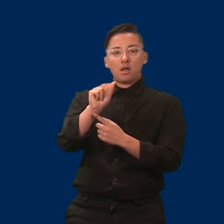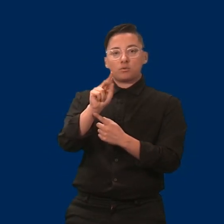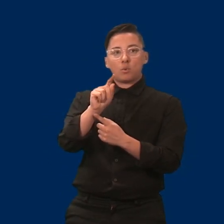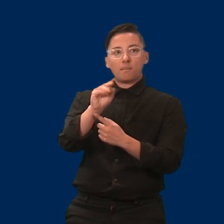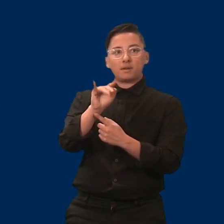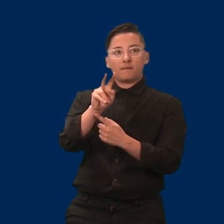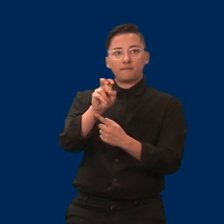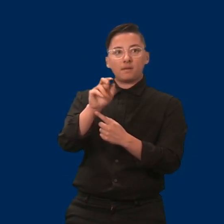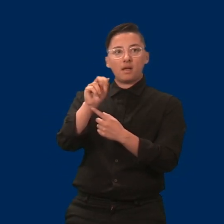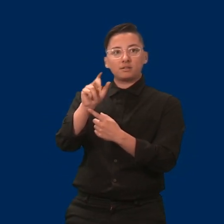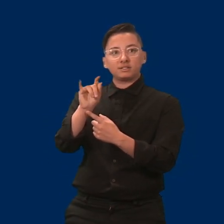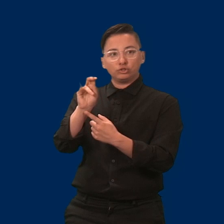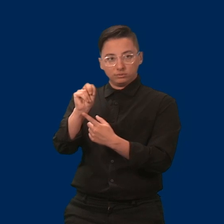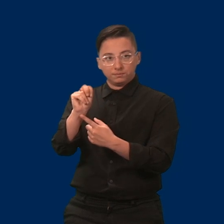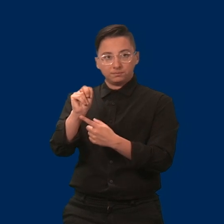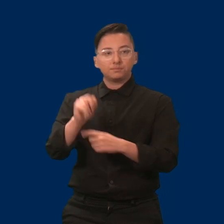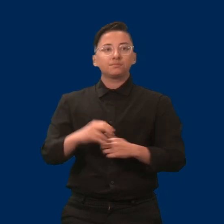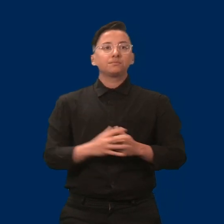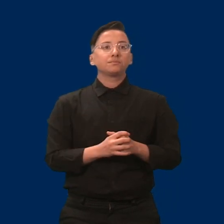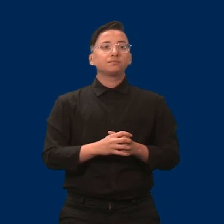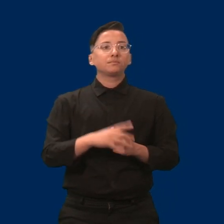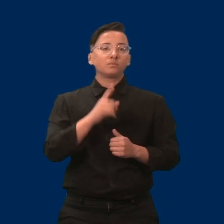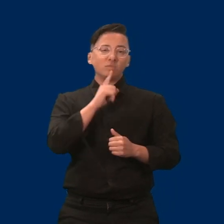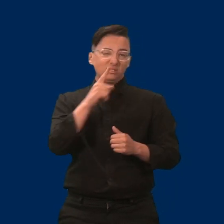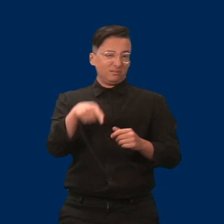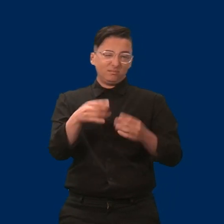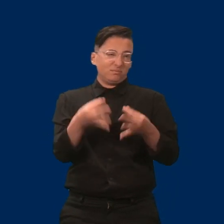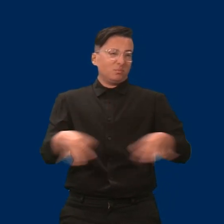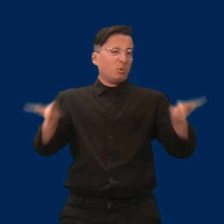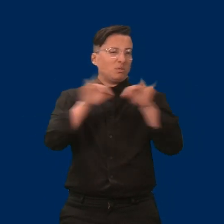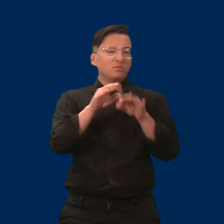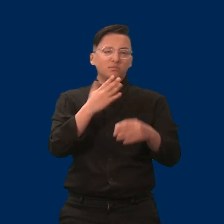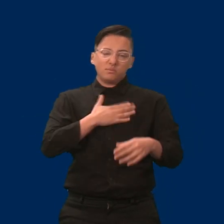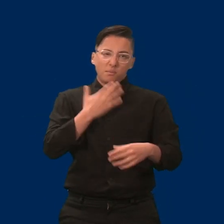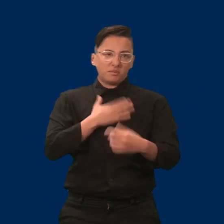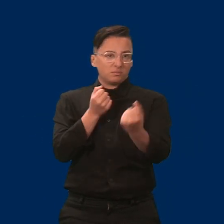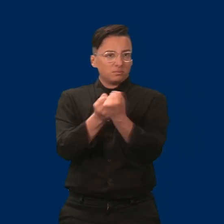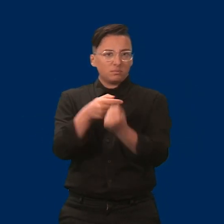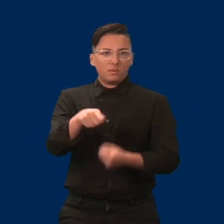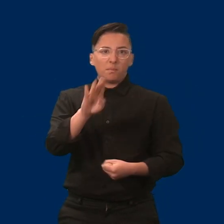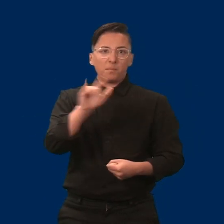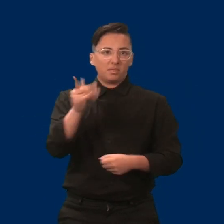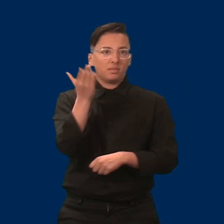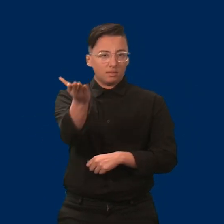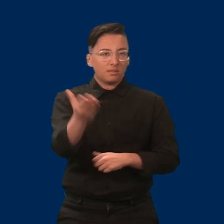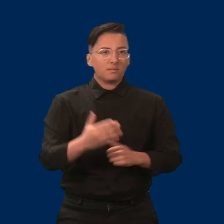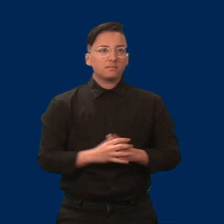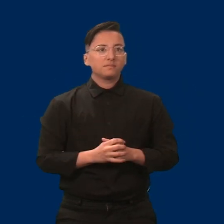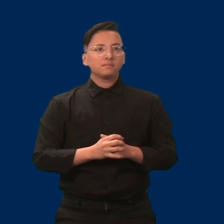into the workforce, and was glad to support the bill. [Aaron] And going forward, would you support